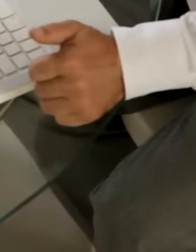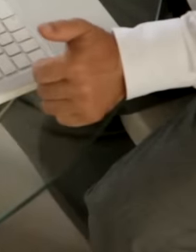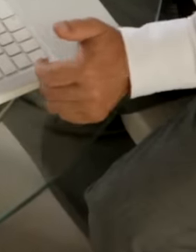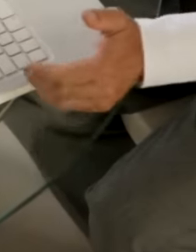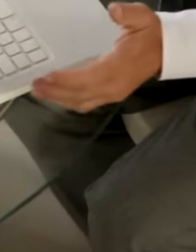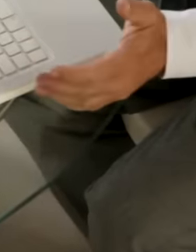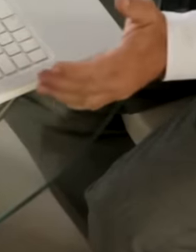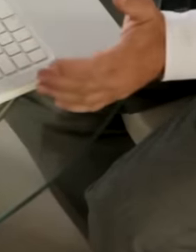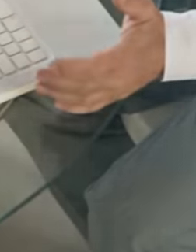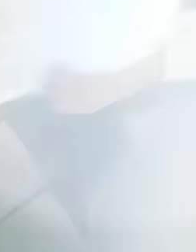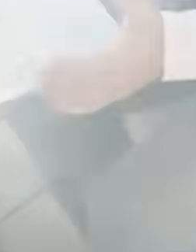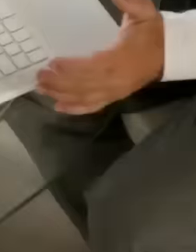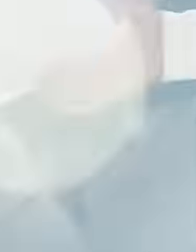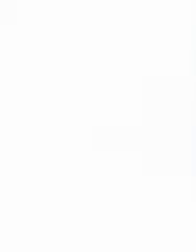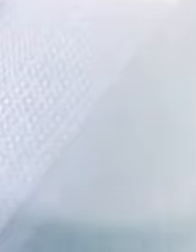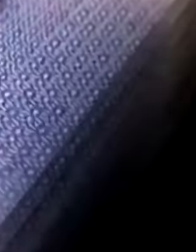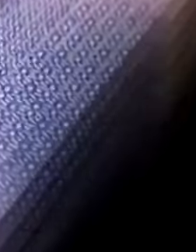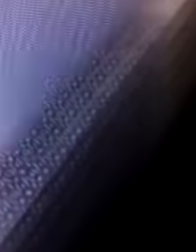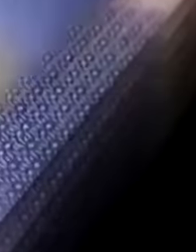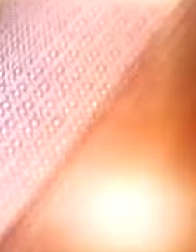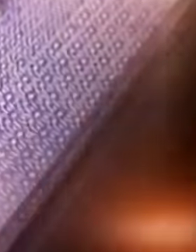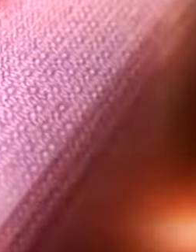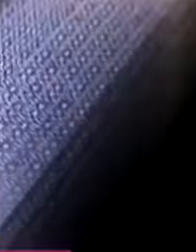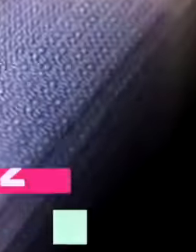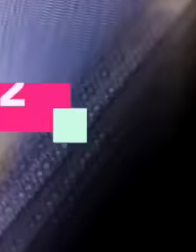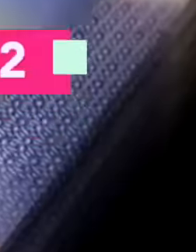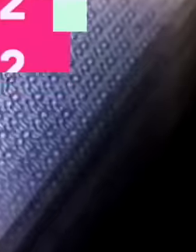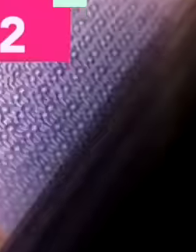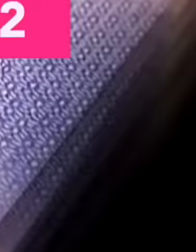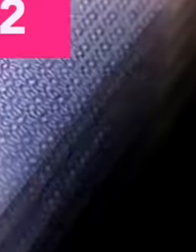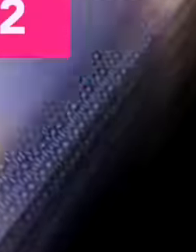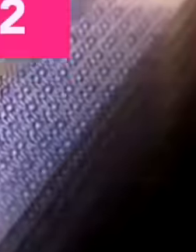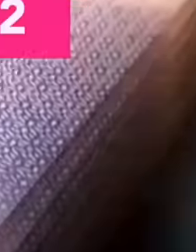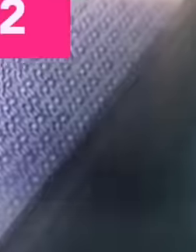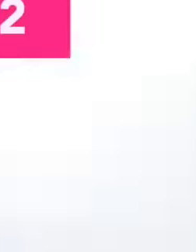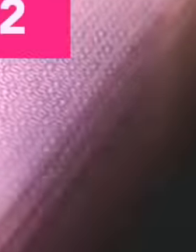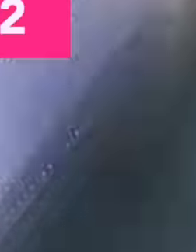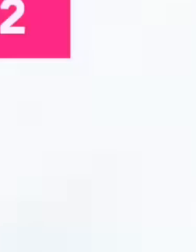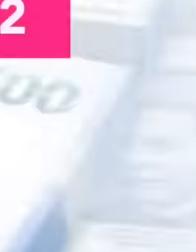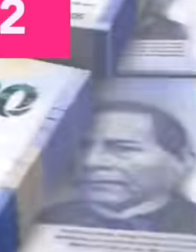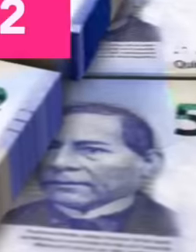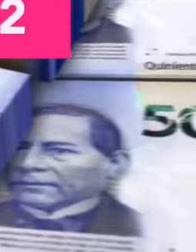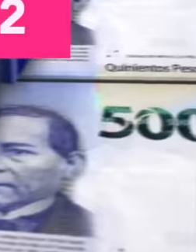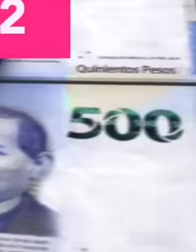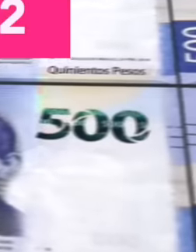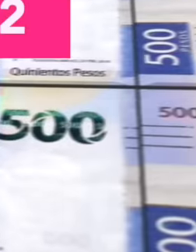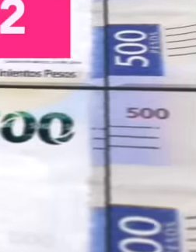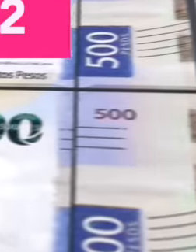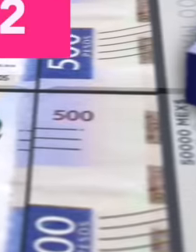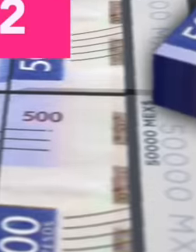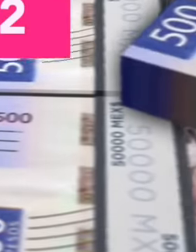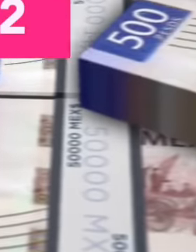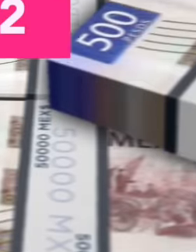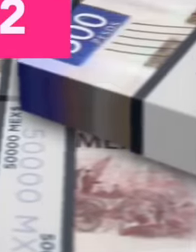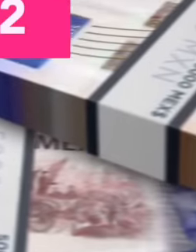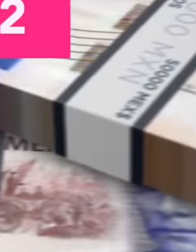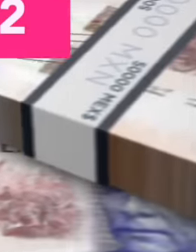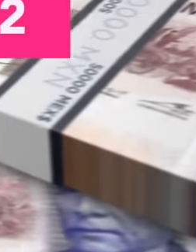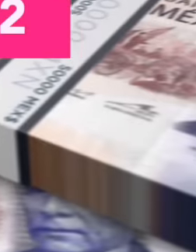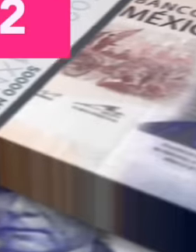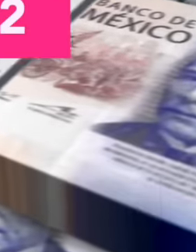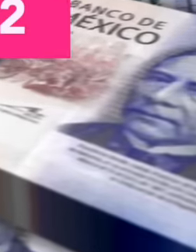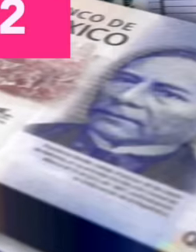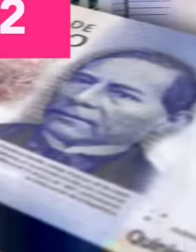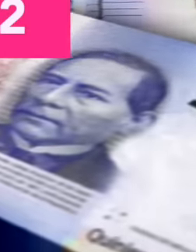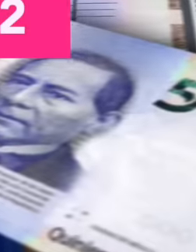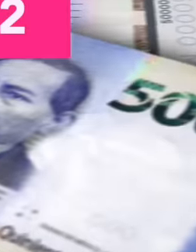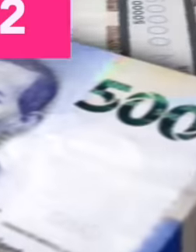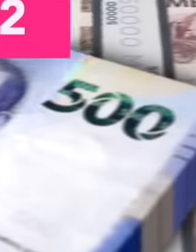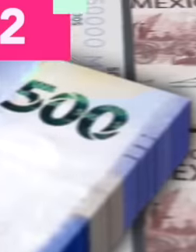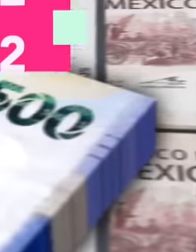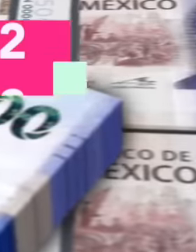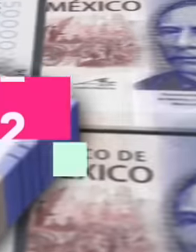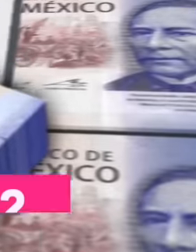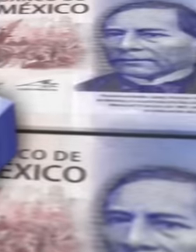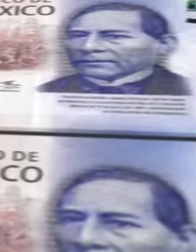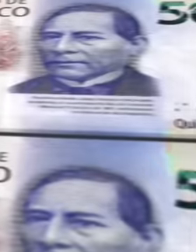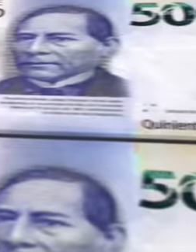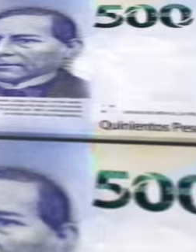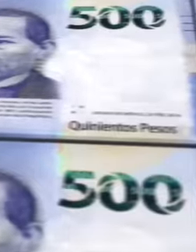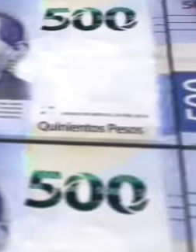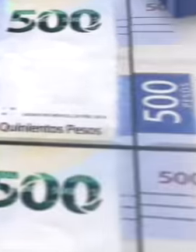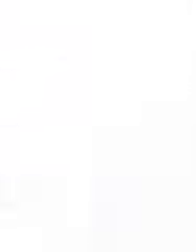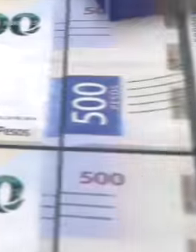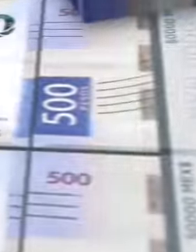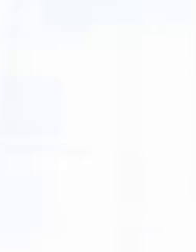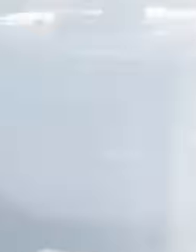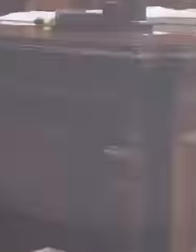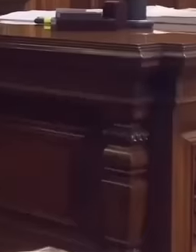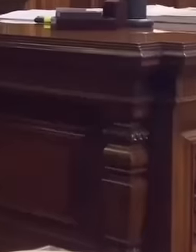the highest court, going from 5,787 million pesos to 5,900 22 million pesos As the